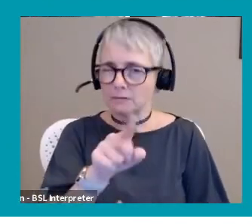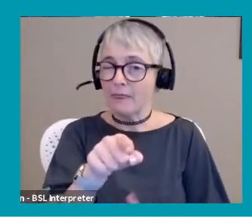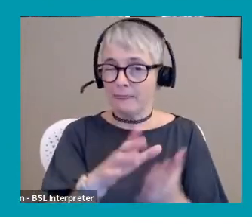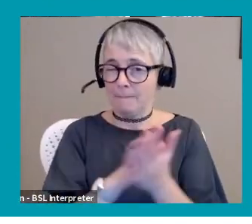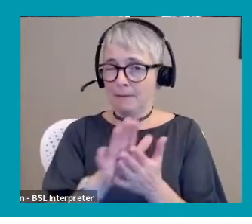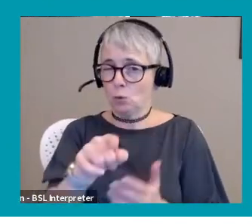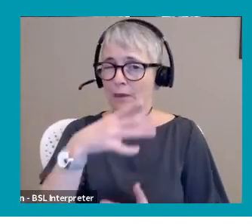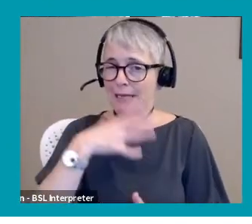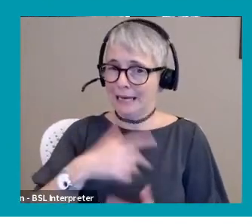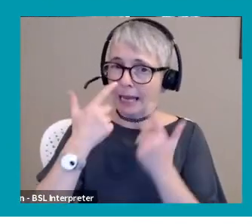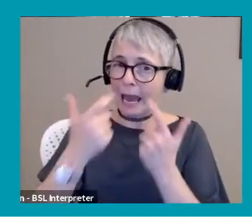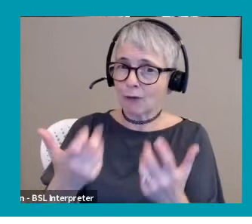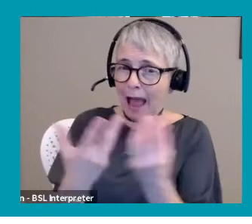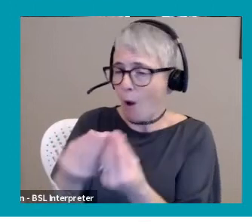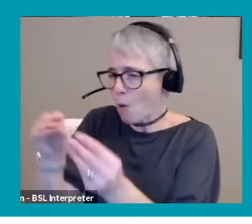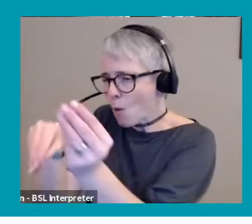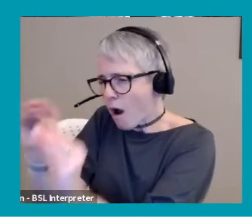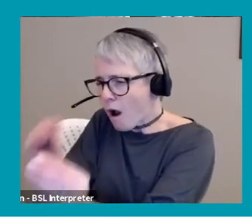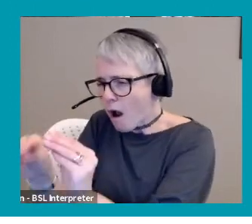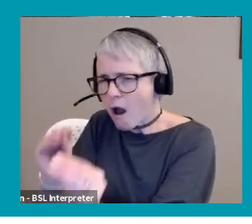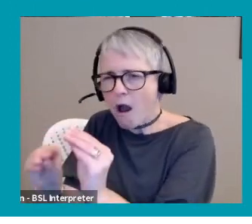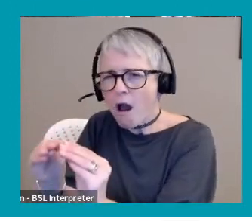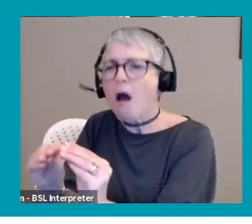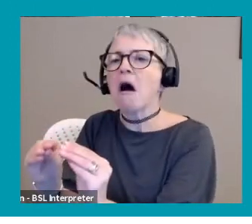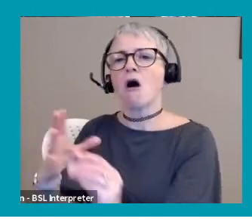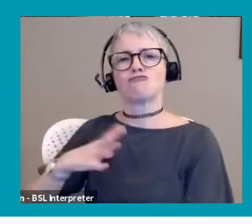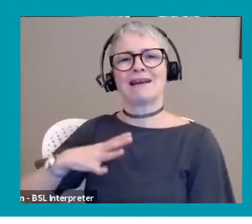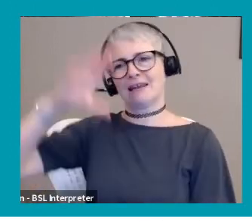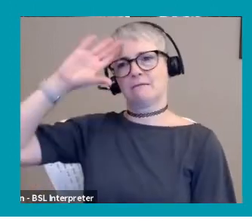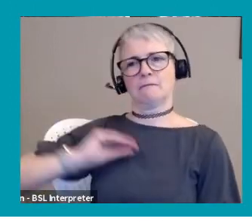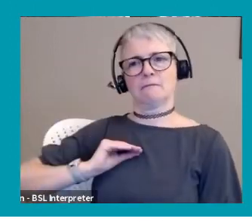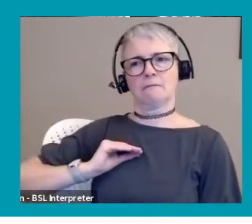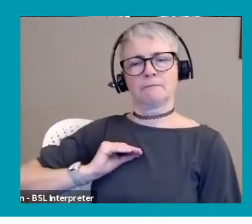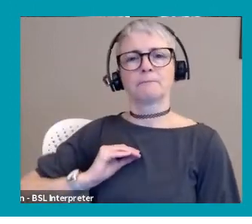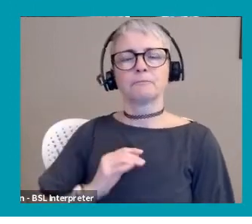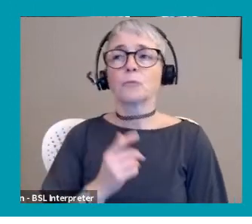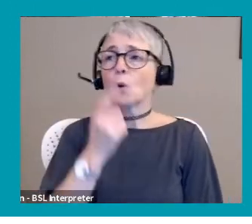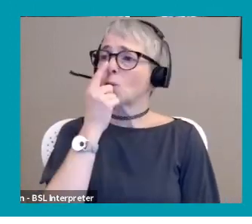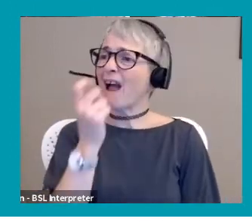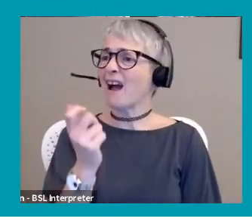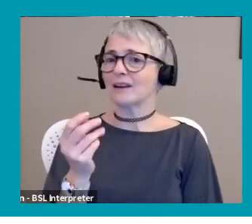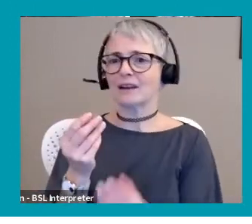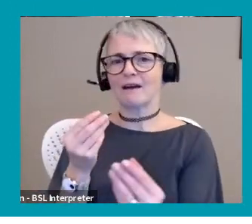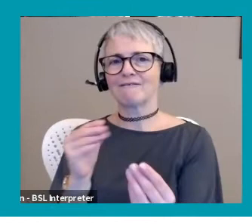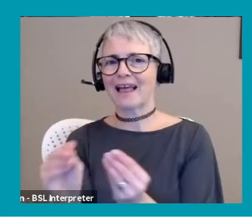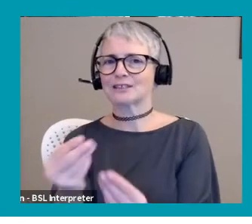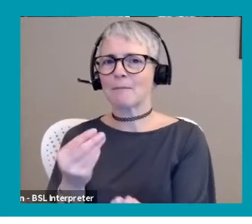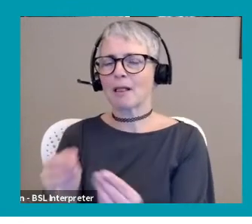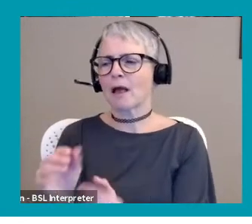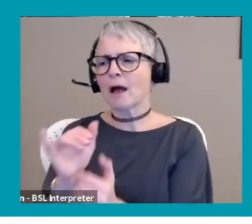You can be a little bit flexible and often employers will post jobs very similar but are different titles.